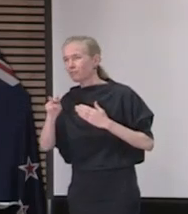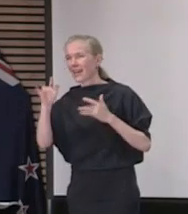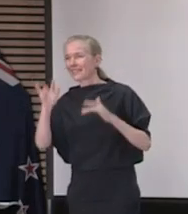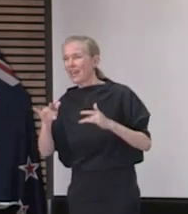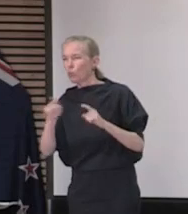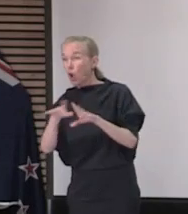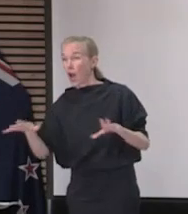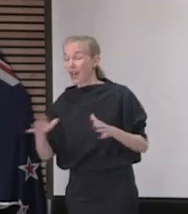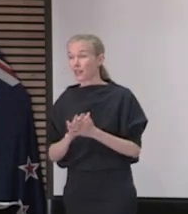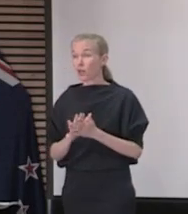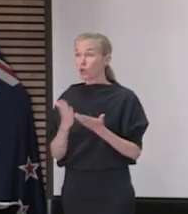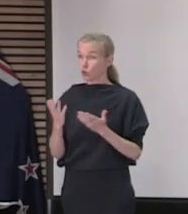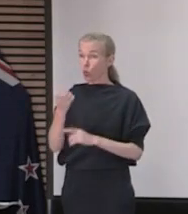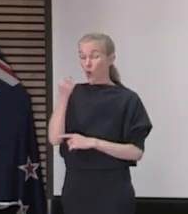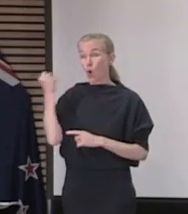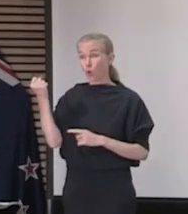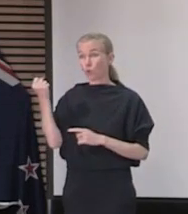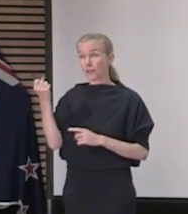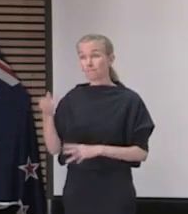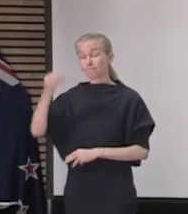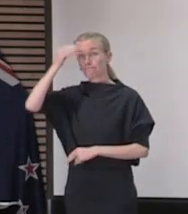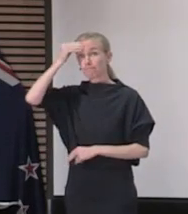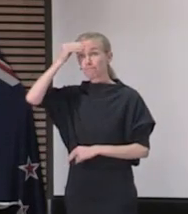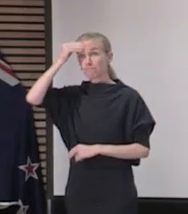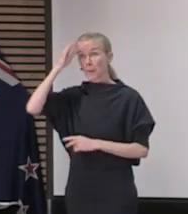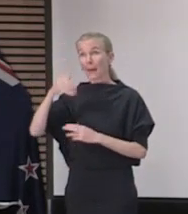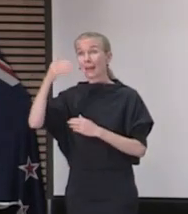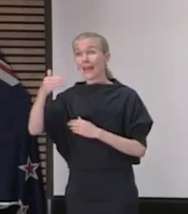So it is somethingthat we will keep underreview, but at the moment, we've kept it to 19 September.